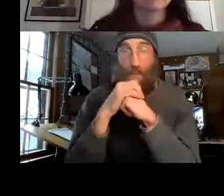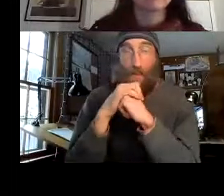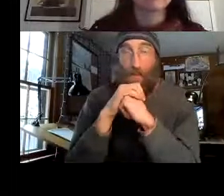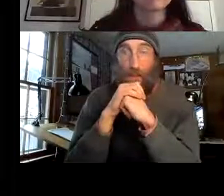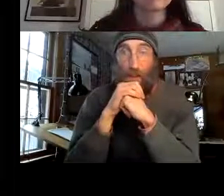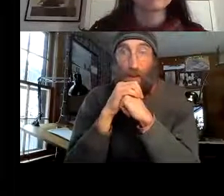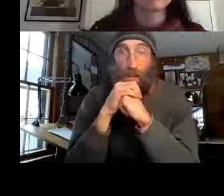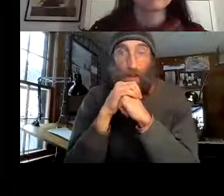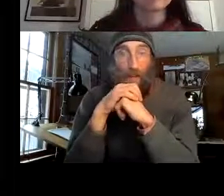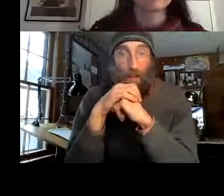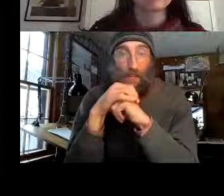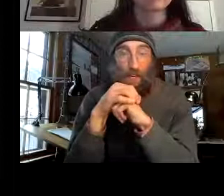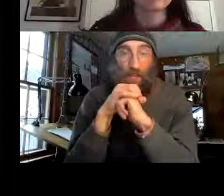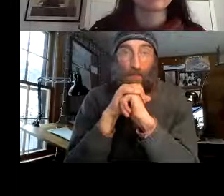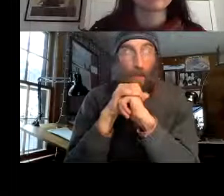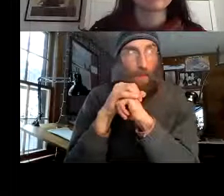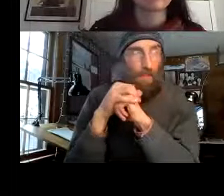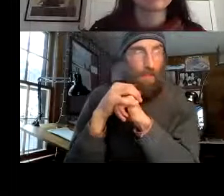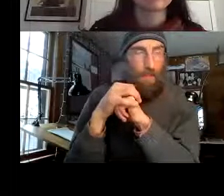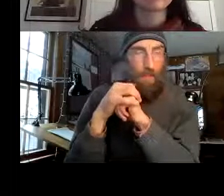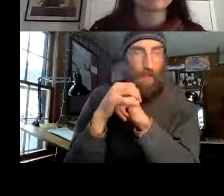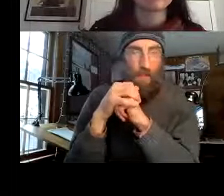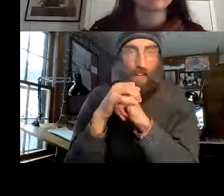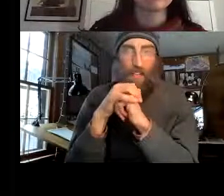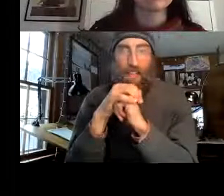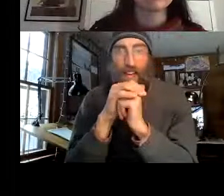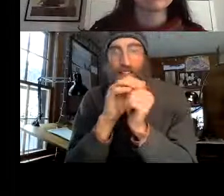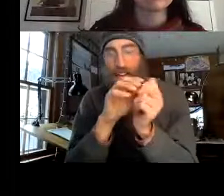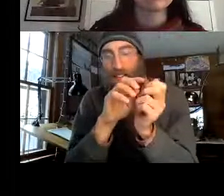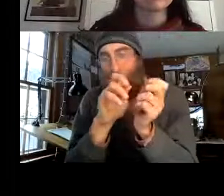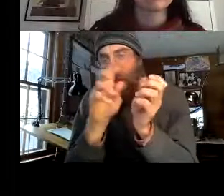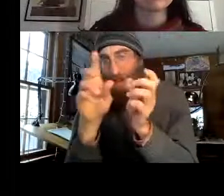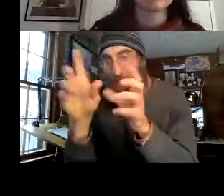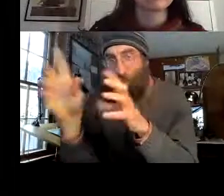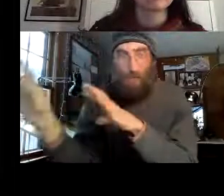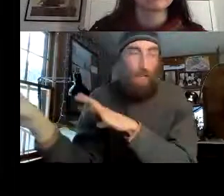And then Volume Two, um, which I published in 2019, that takes him through the